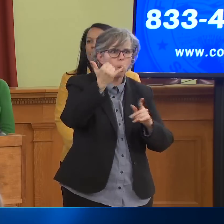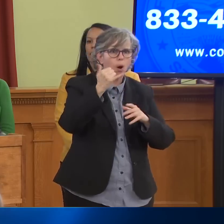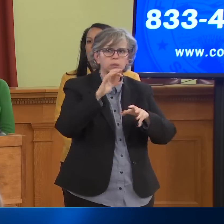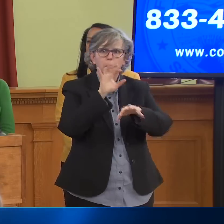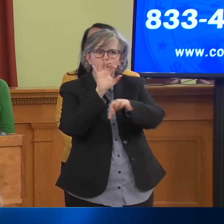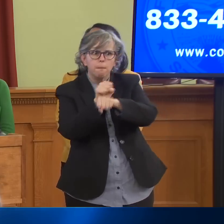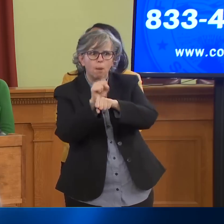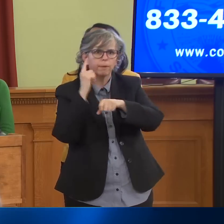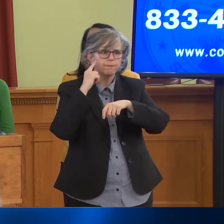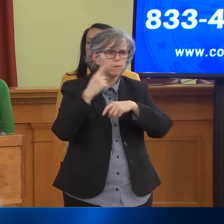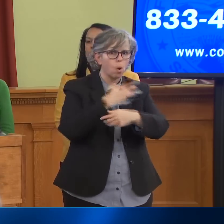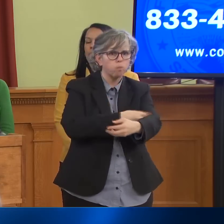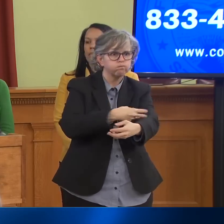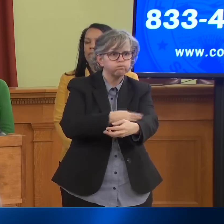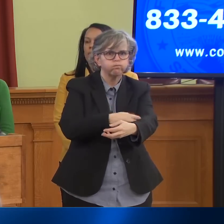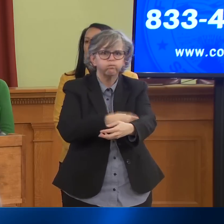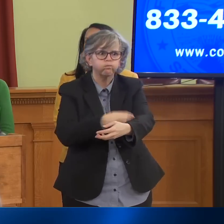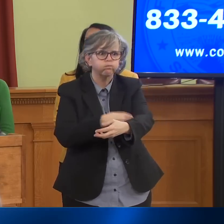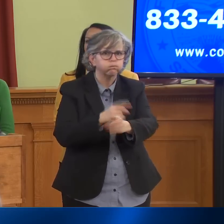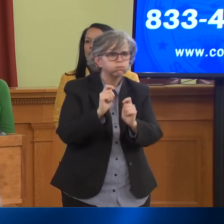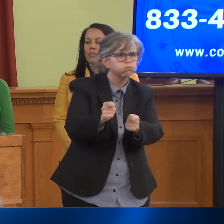THE AMERICAN RED CROSS HAS SAID